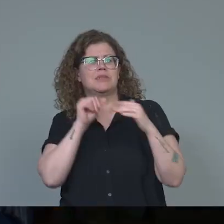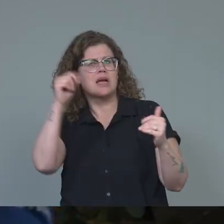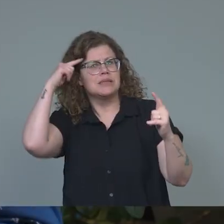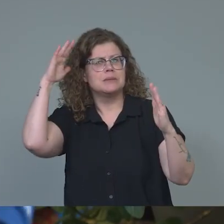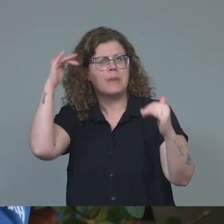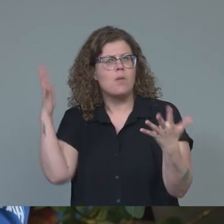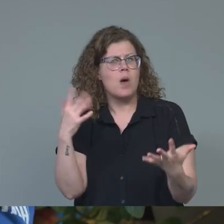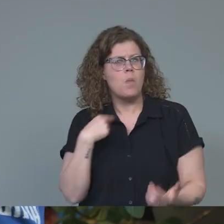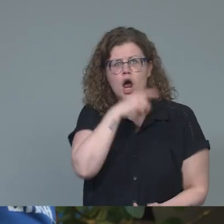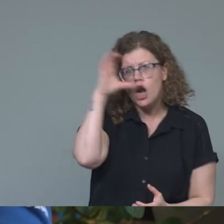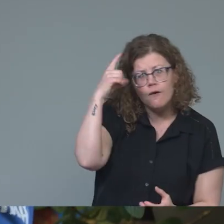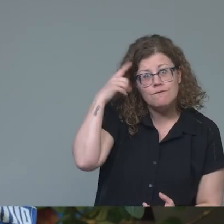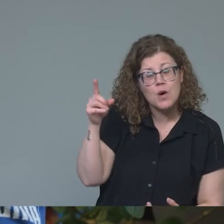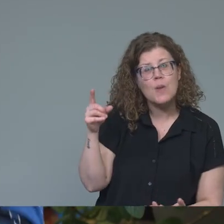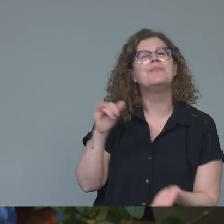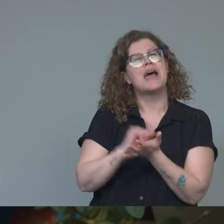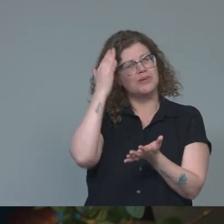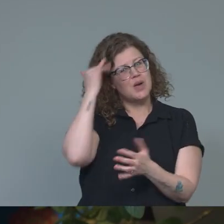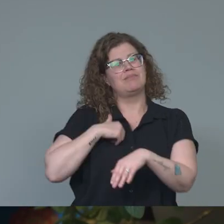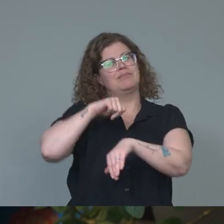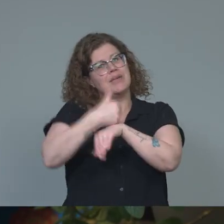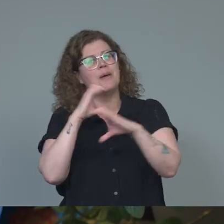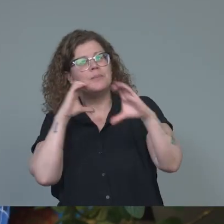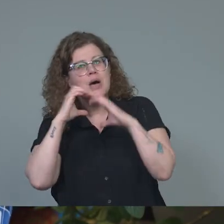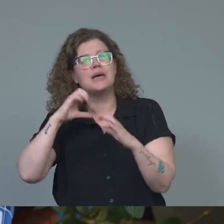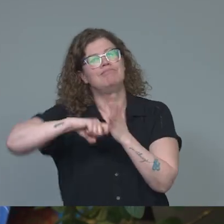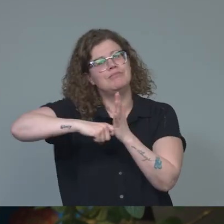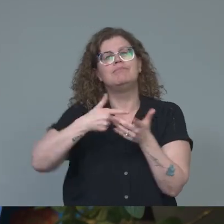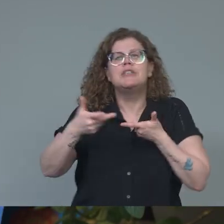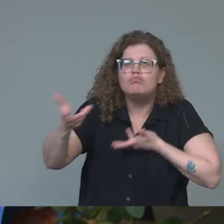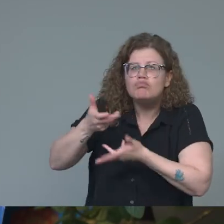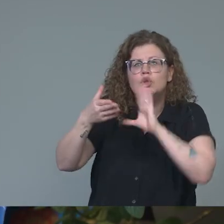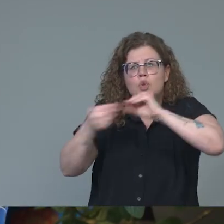It's a good opportunity to open up you know to learn something new and also